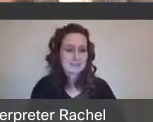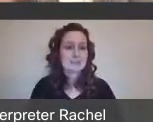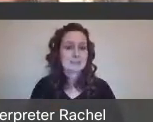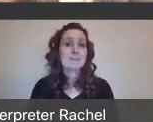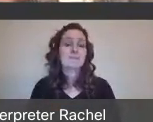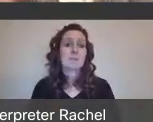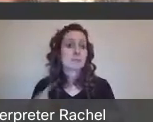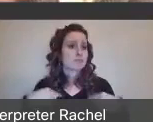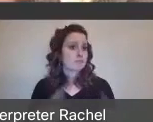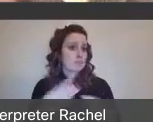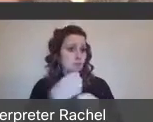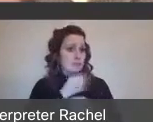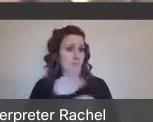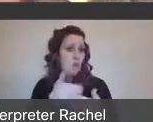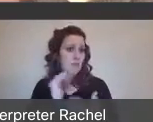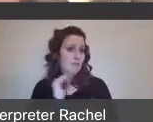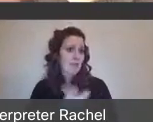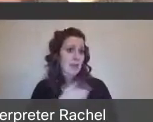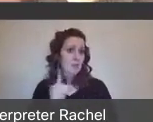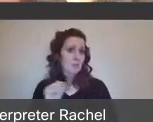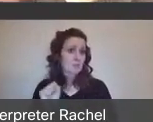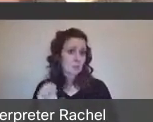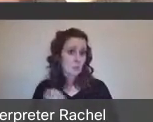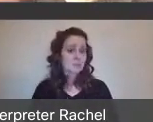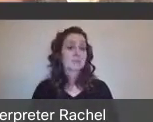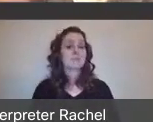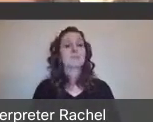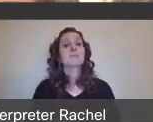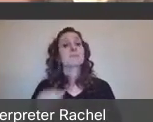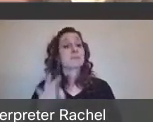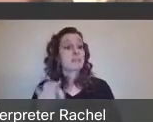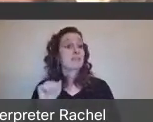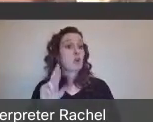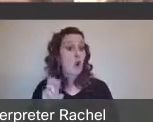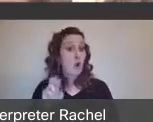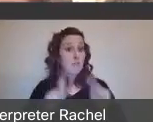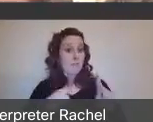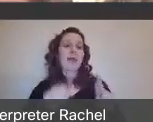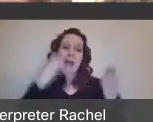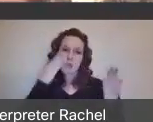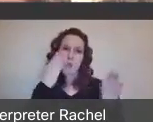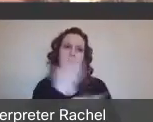all of our doses. If there are people, and I know there are people, out there who are owed a second